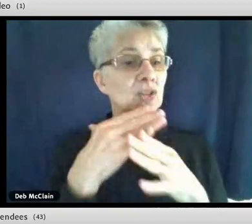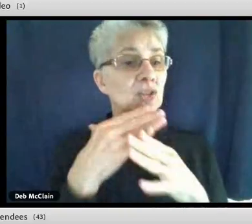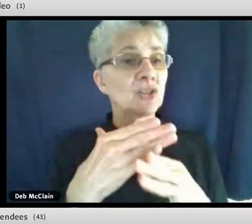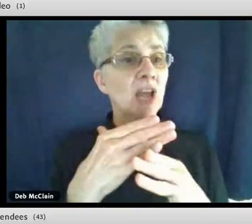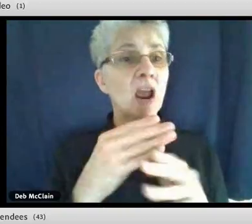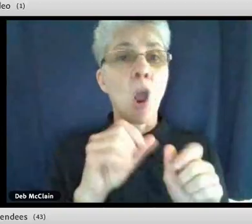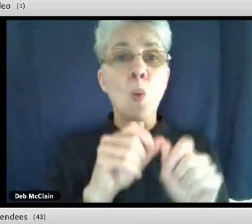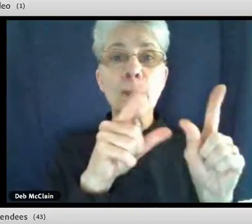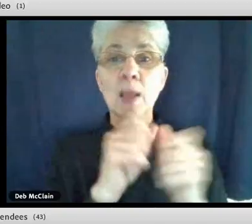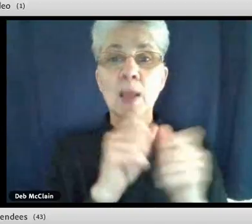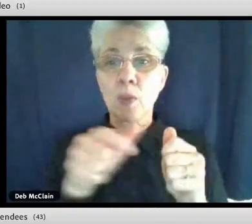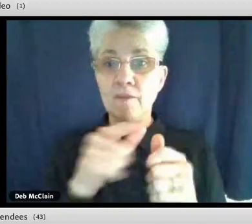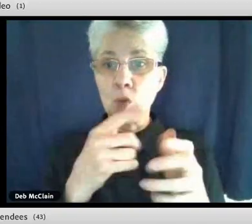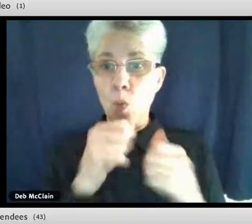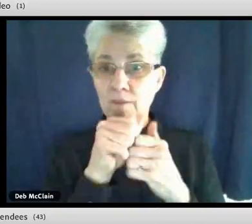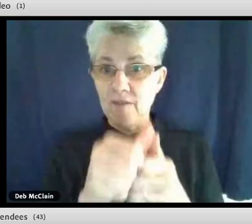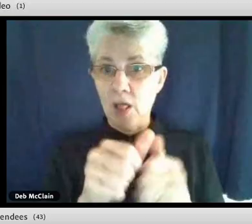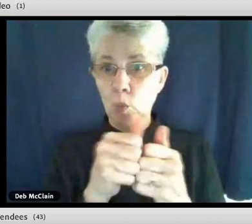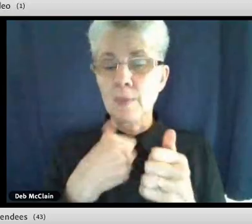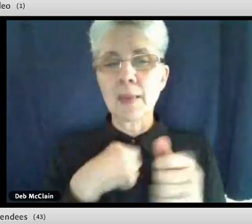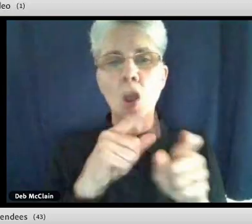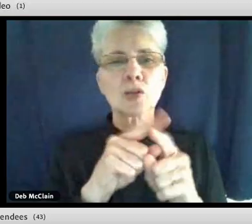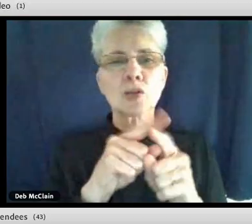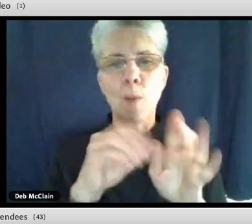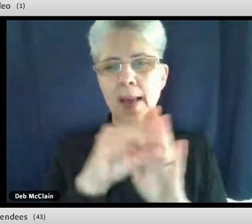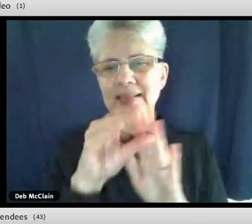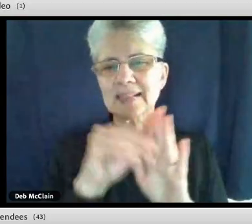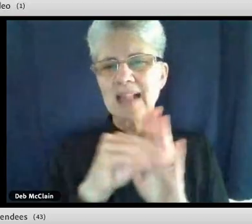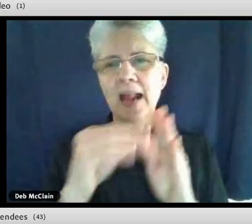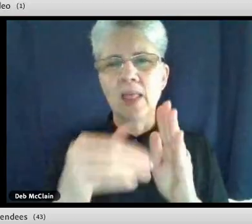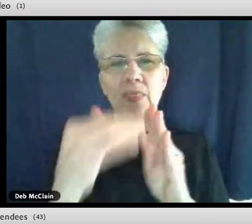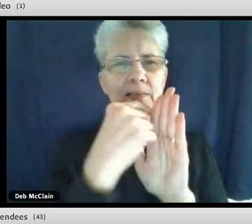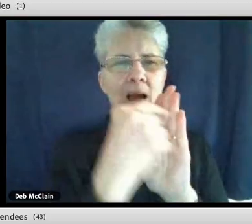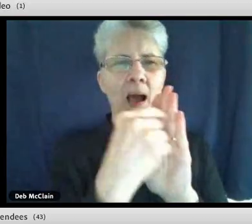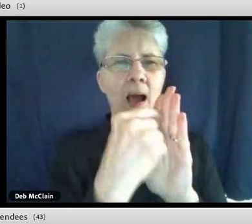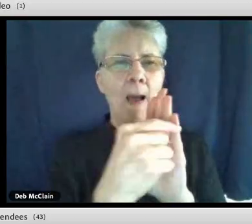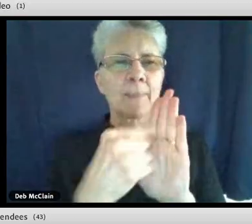with you real quick if you want to follow along. It's also on my slides at the very top. Give me just a second.